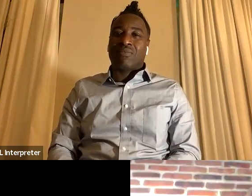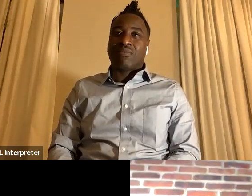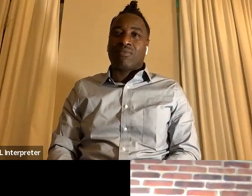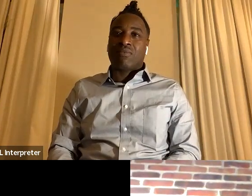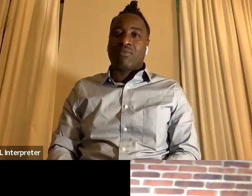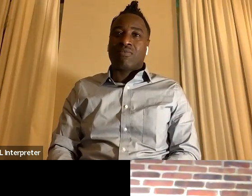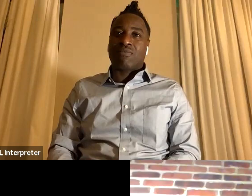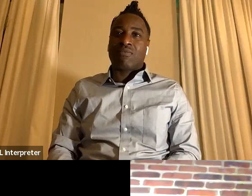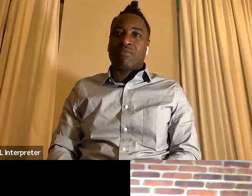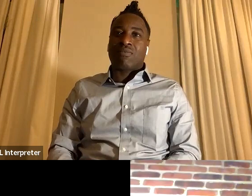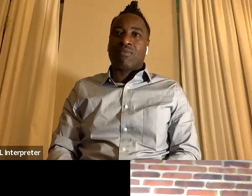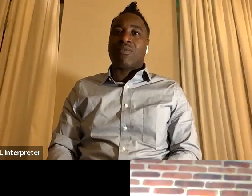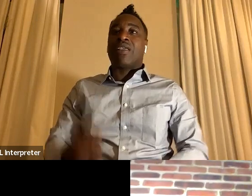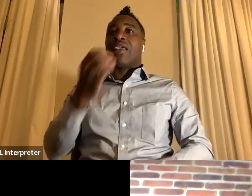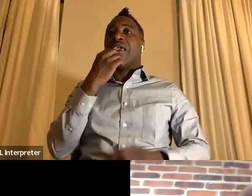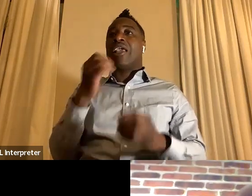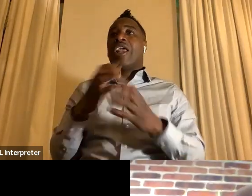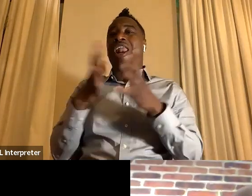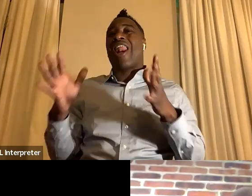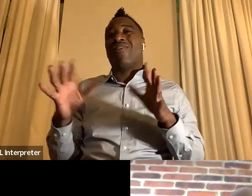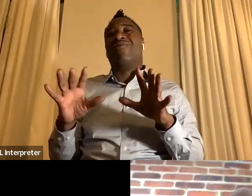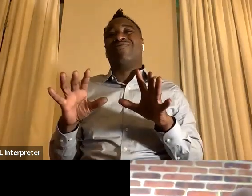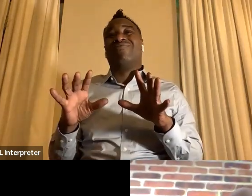I use a lot of takeout